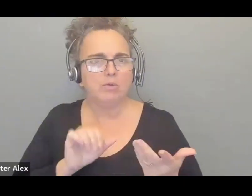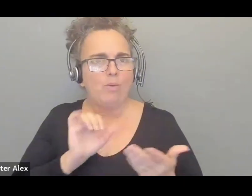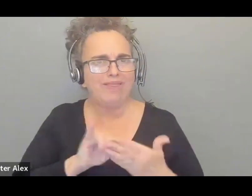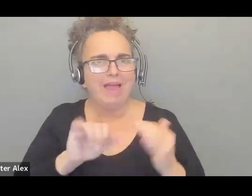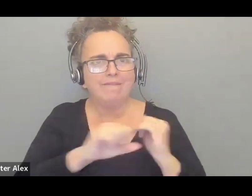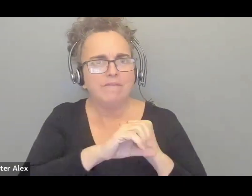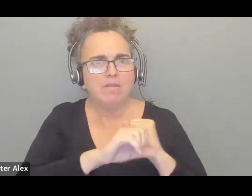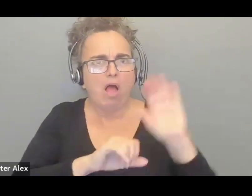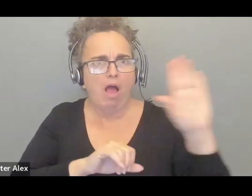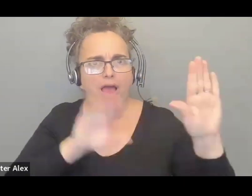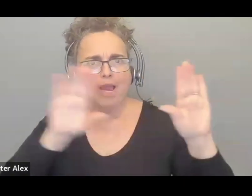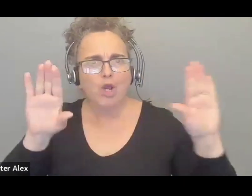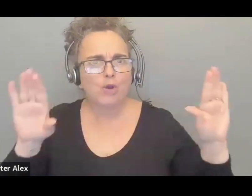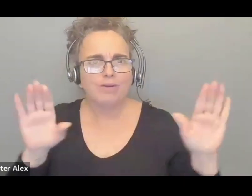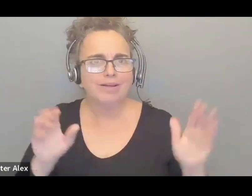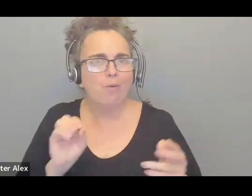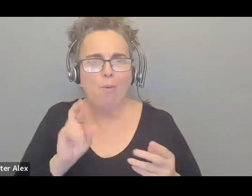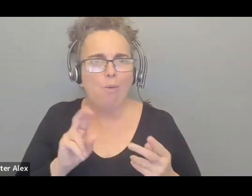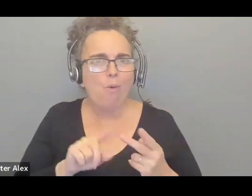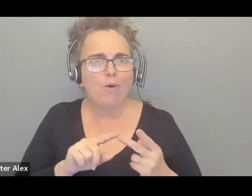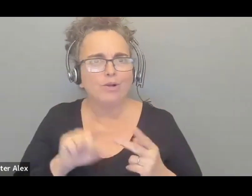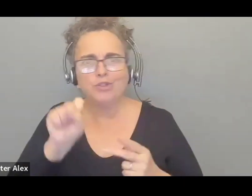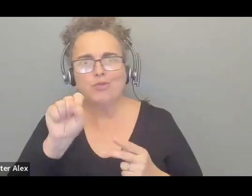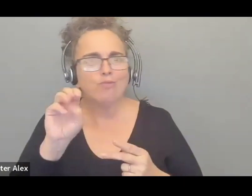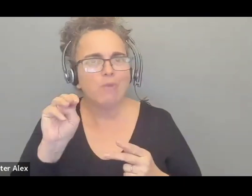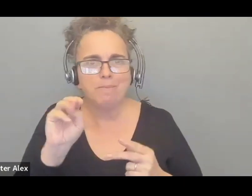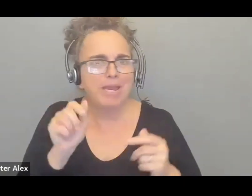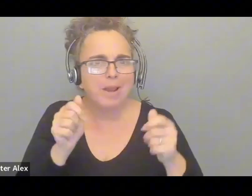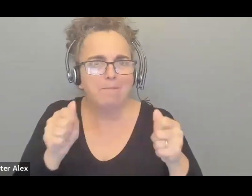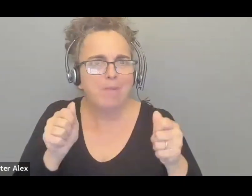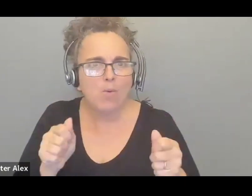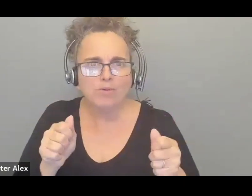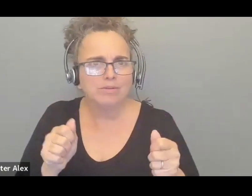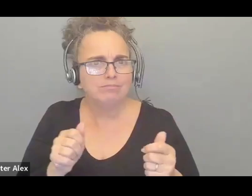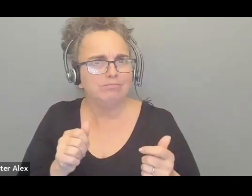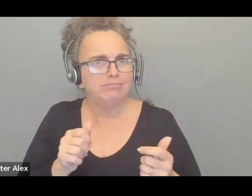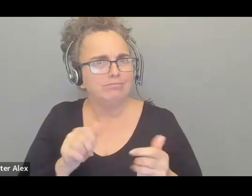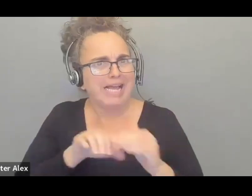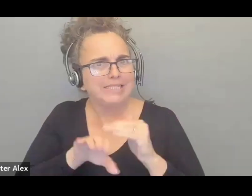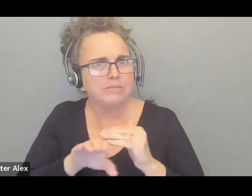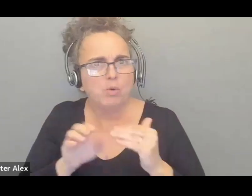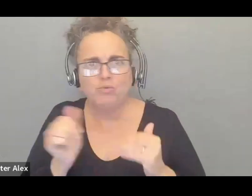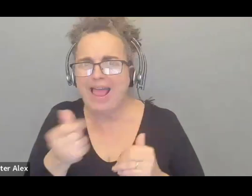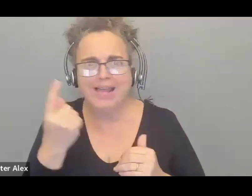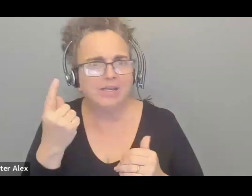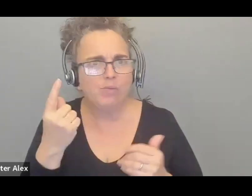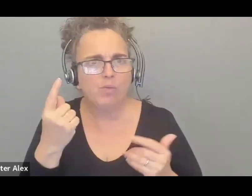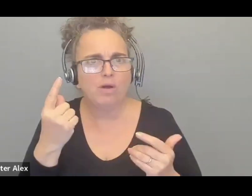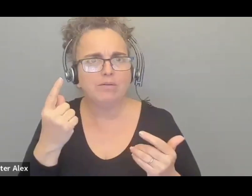or social media post, whatever it is, is accessible to anybody who may want to